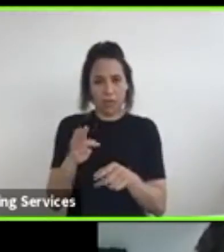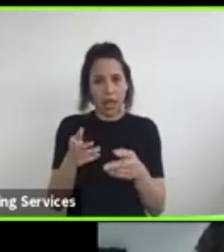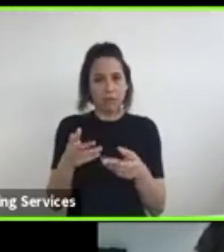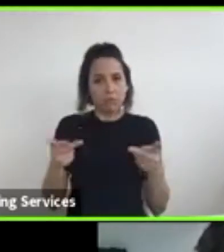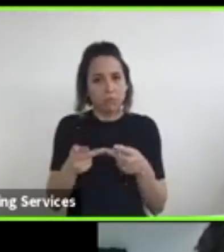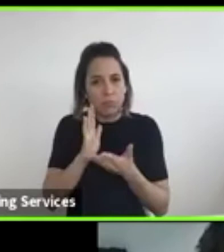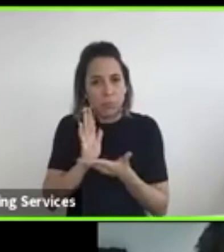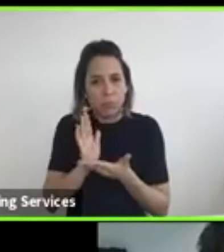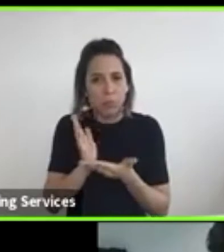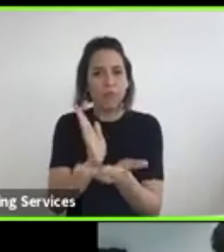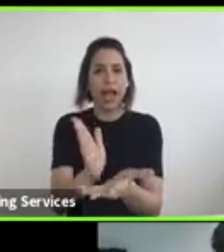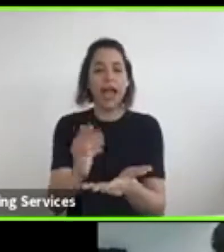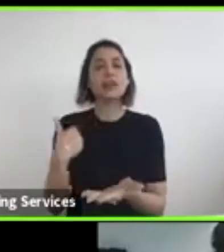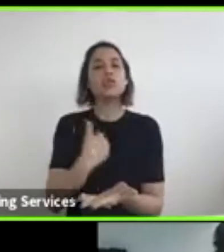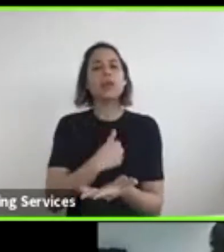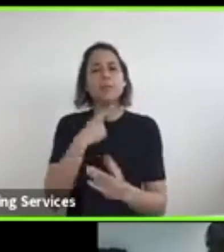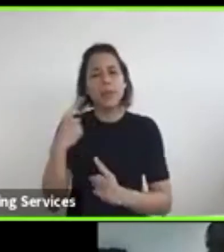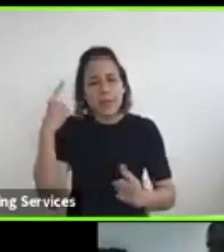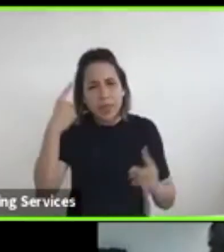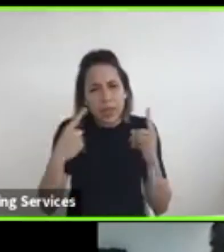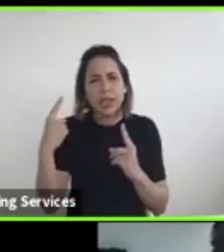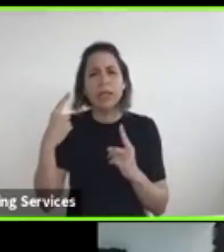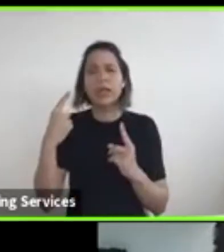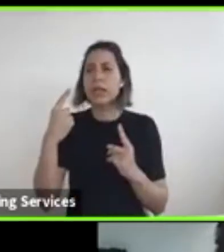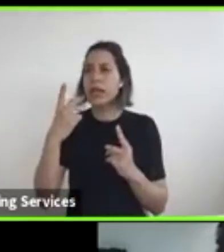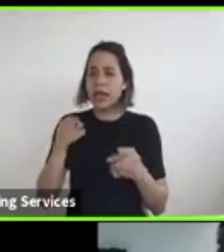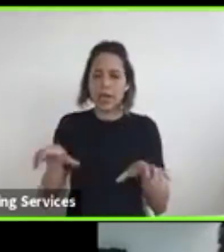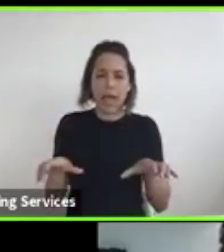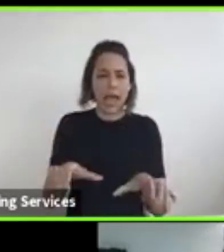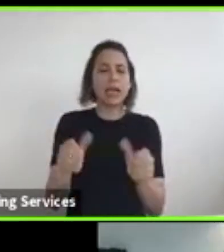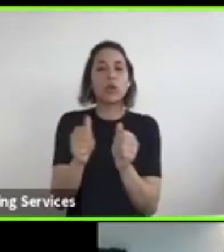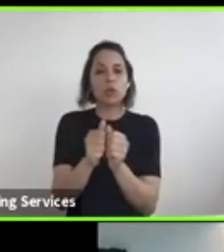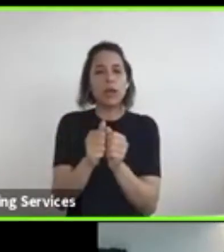THINKING, AND ACTING TOWARDS, THE DISBURSAL OF CURATORIAL AUTHORSHIP AS PART OF THIS WORK.